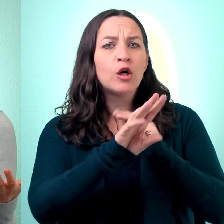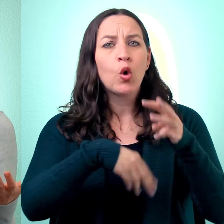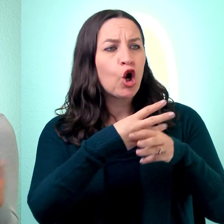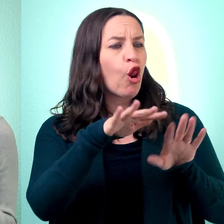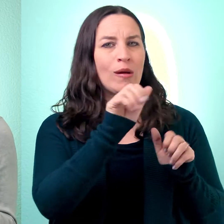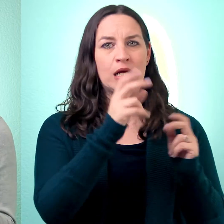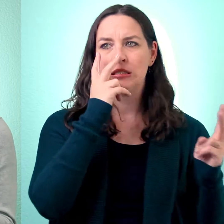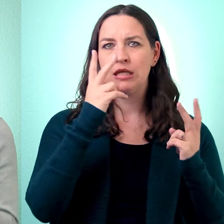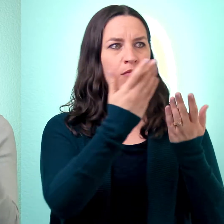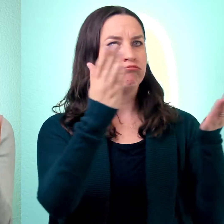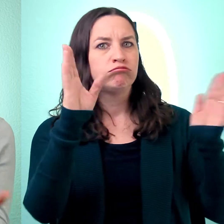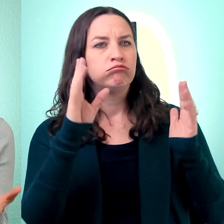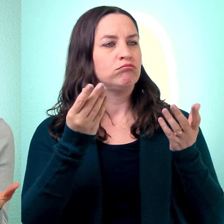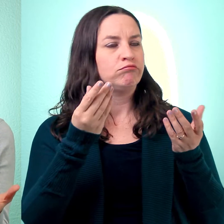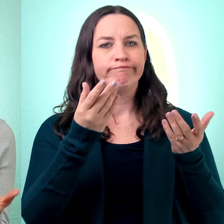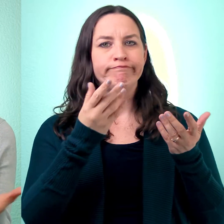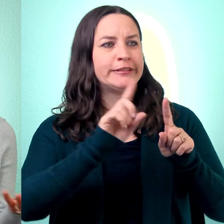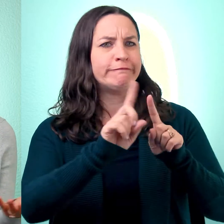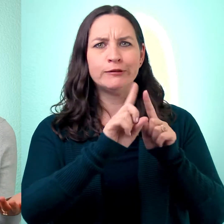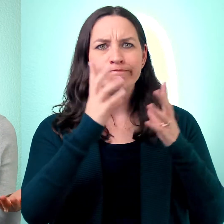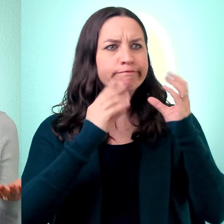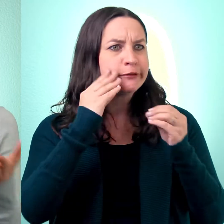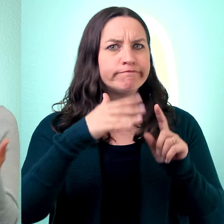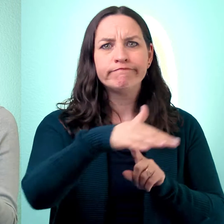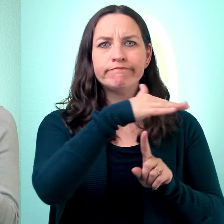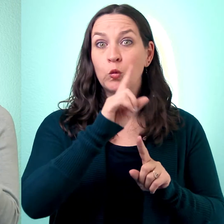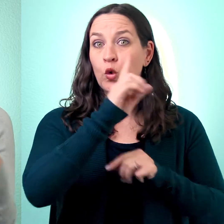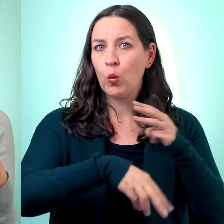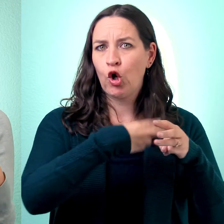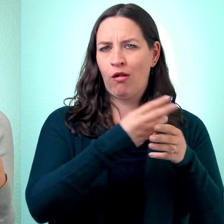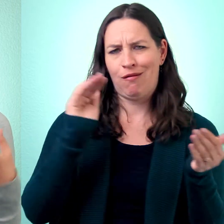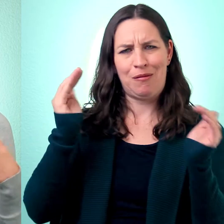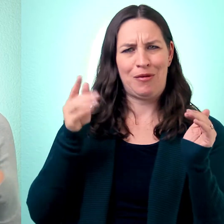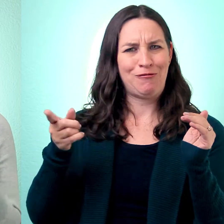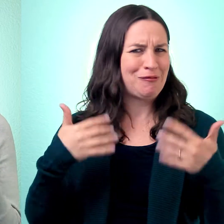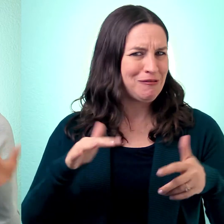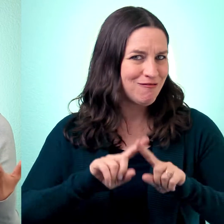than that and there's much more nuance in our actual profession and career when we're out there in the real